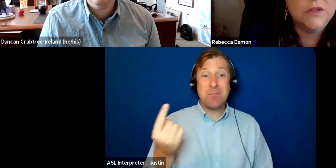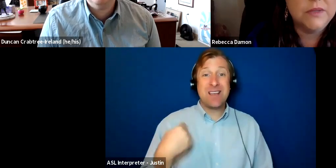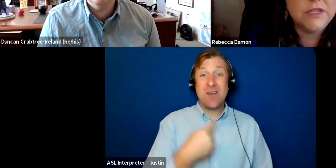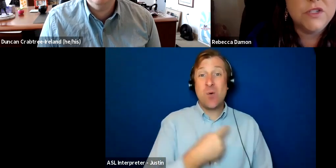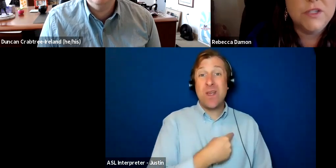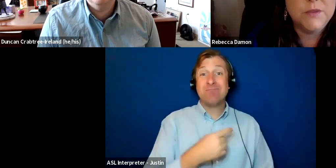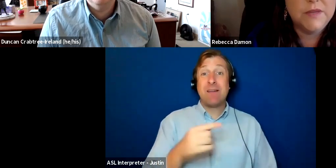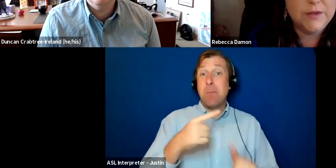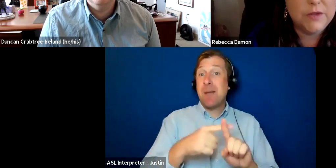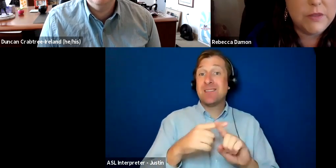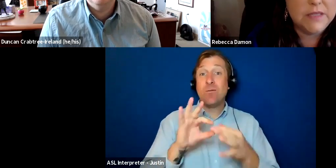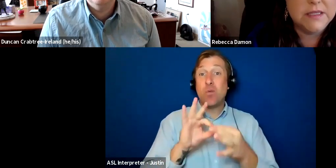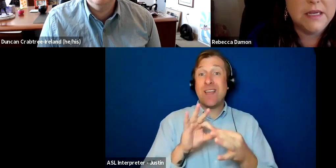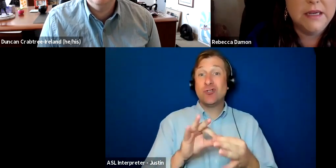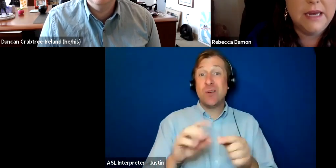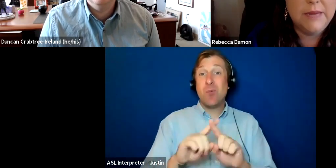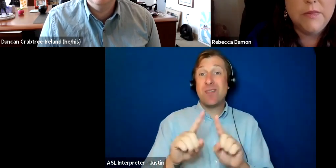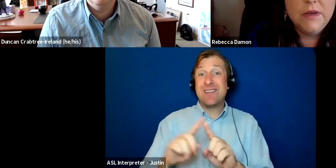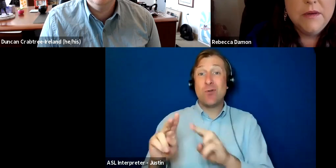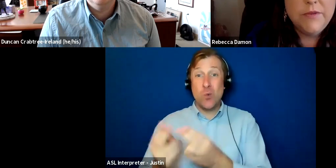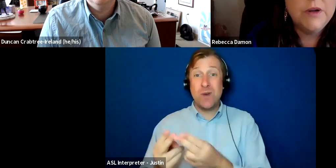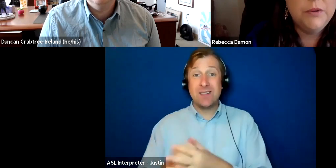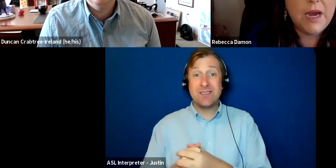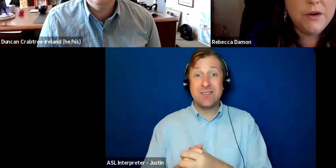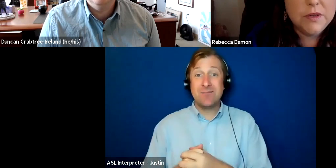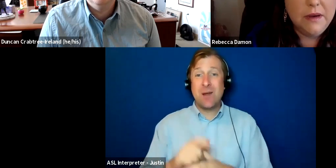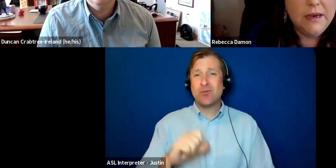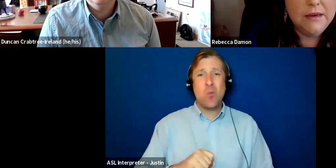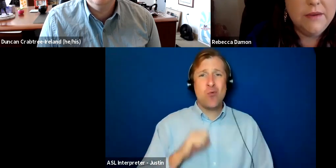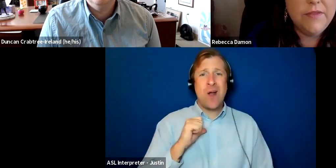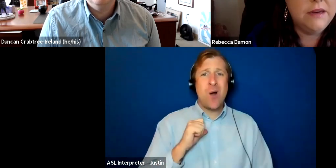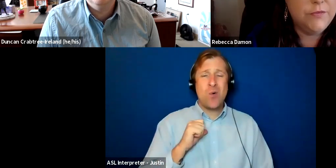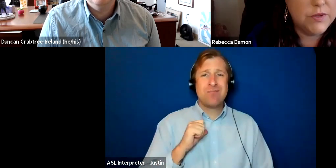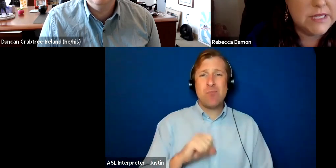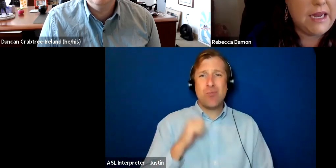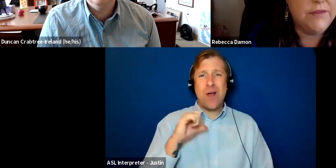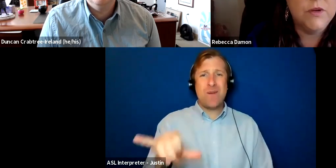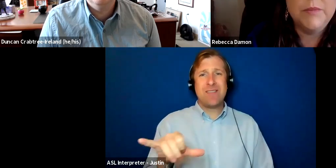good relationships with the other unions, and I'm very proud of that for SAG-AFTRA.